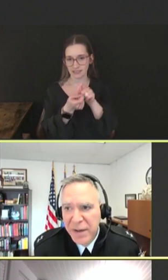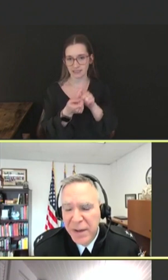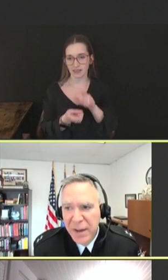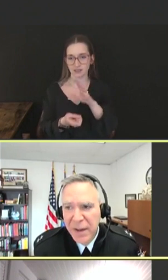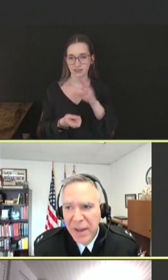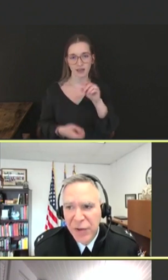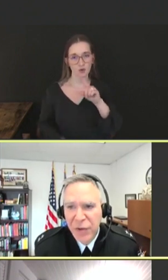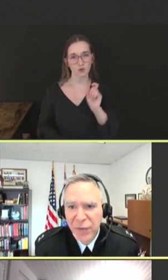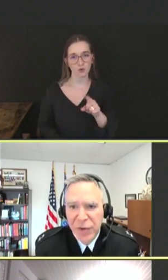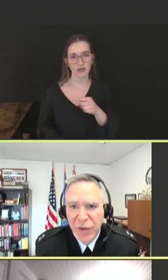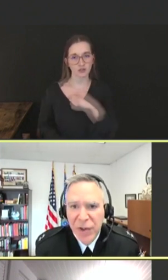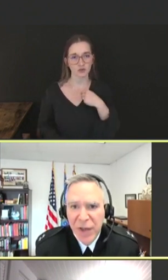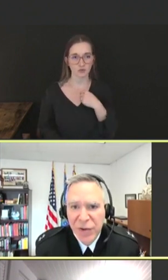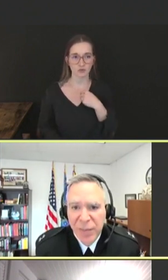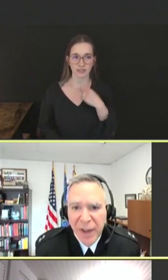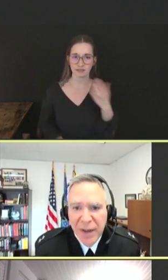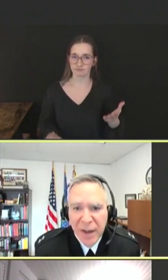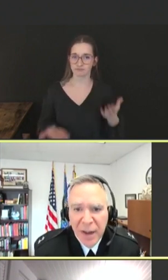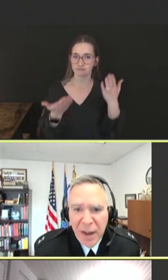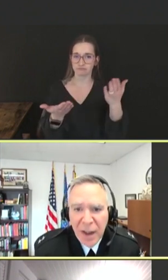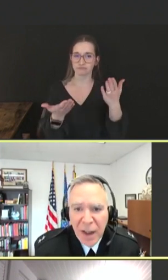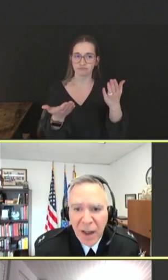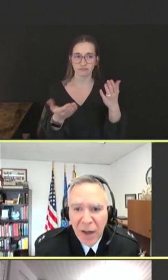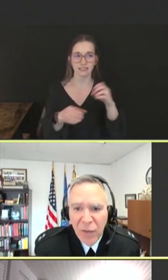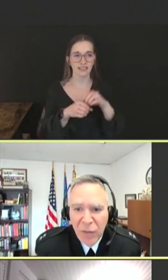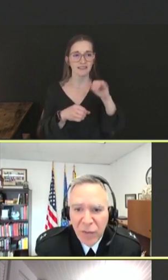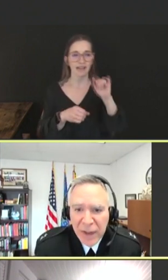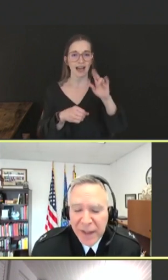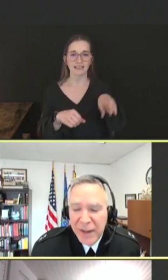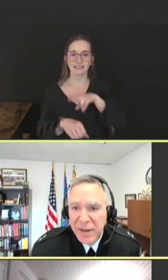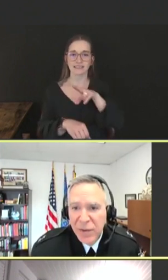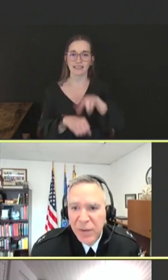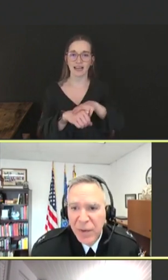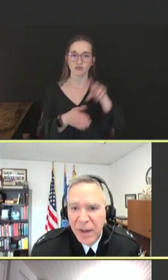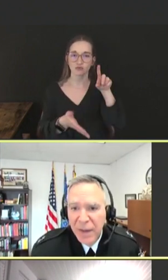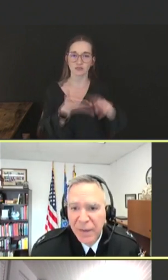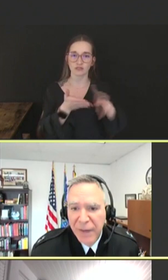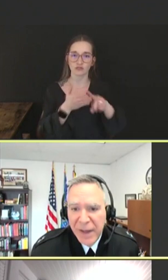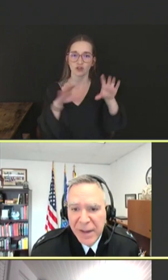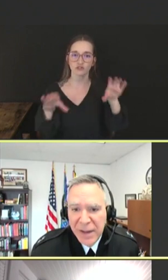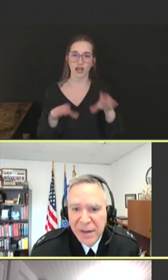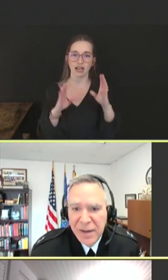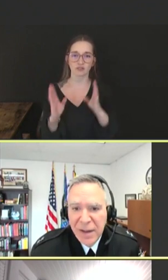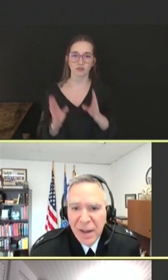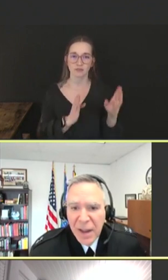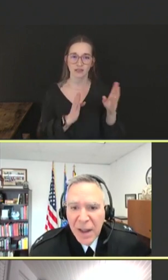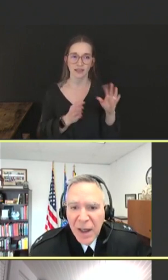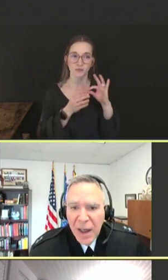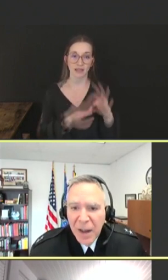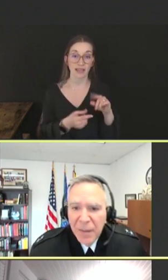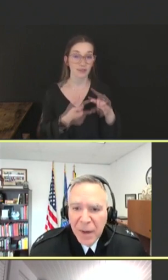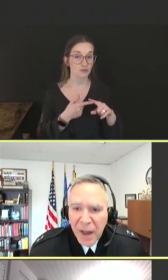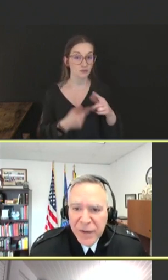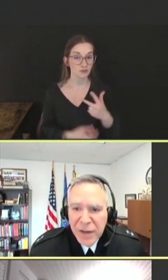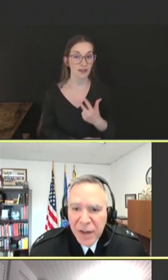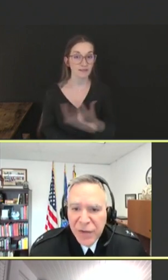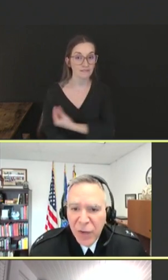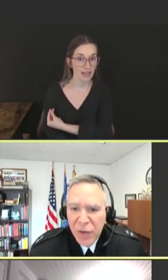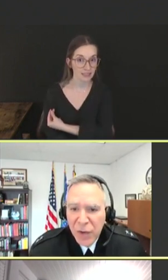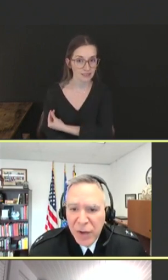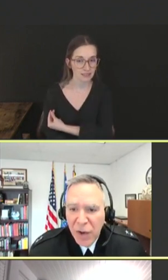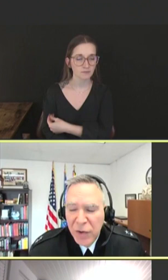in the National Research Action Plan, related to vaccines. A lot of studies focus on adults